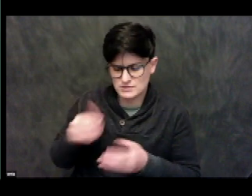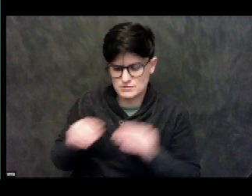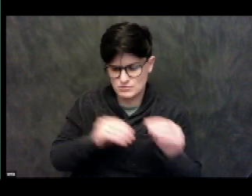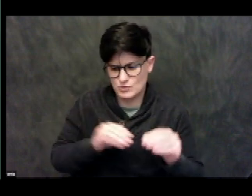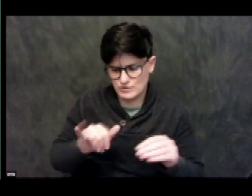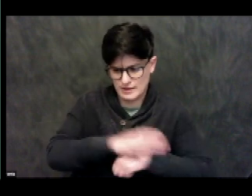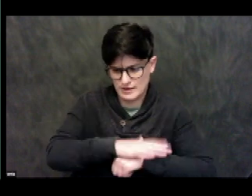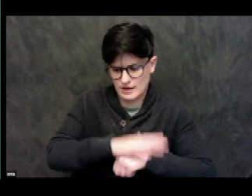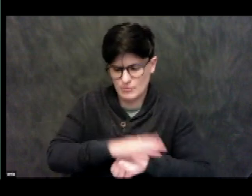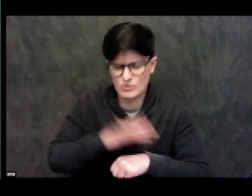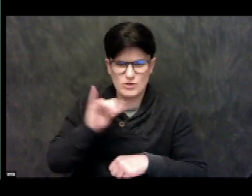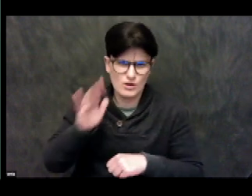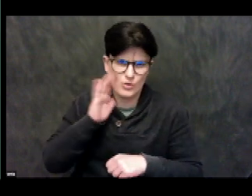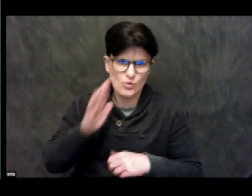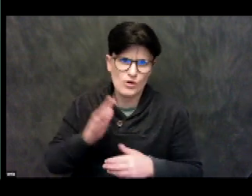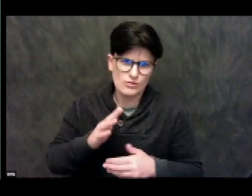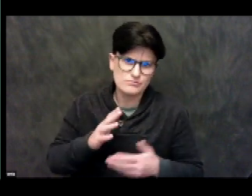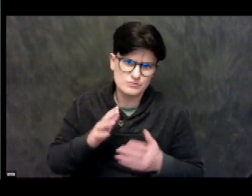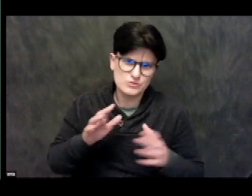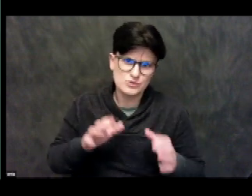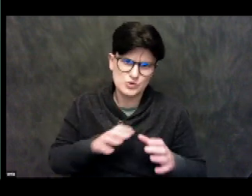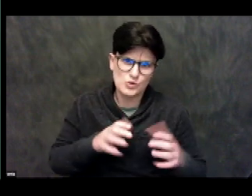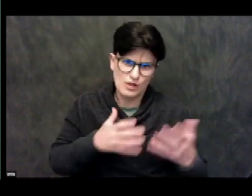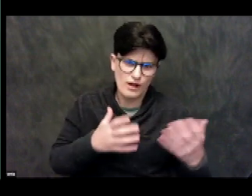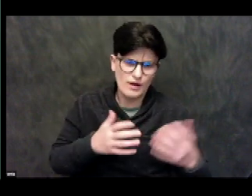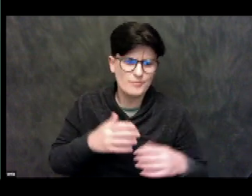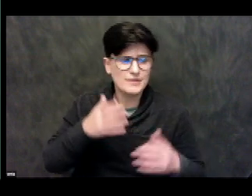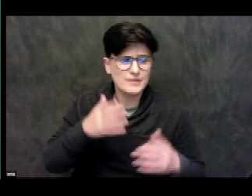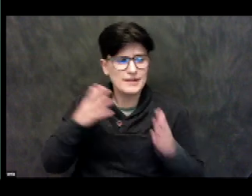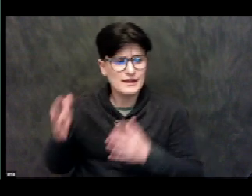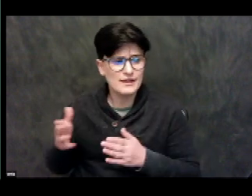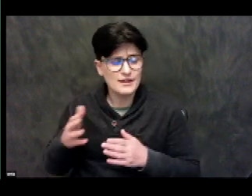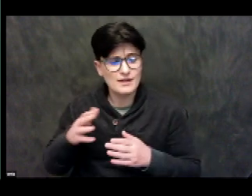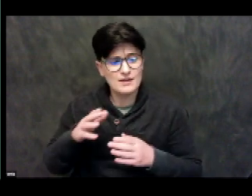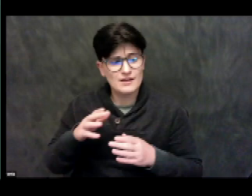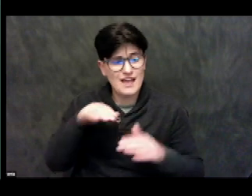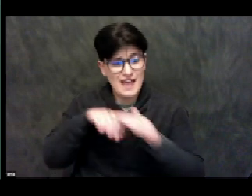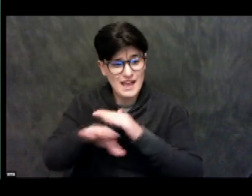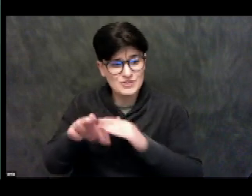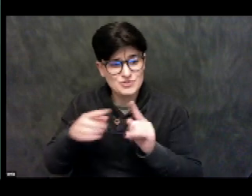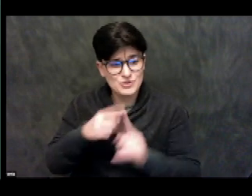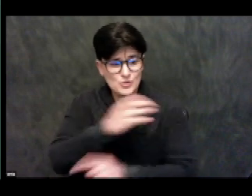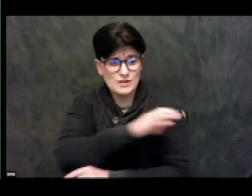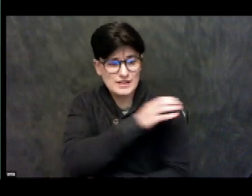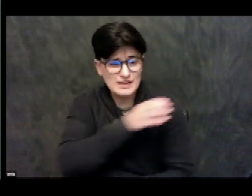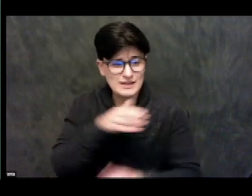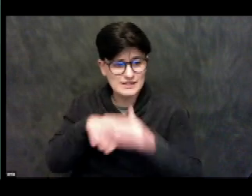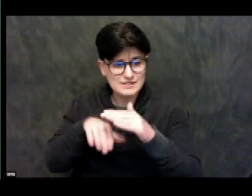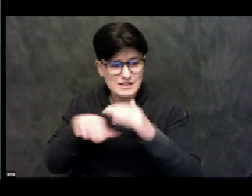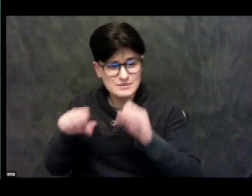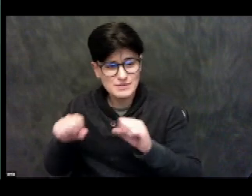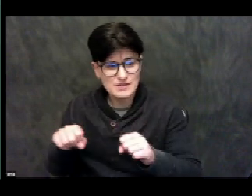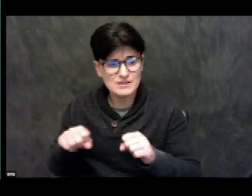Ease of movement in the postpartum room, the size, the shape, the bathroom, the shower. I saw just quick conversation about the shower,